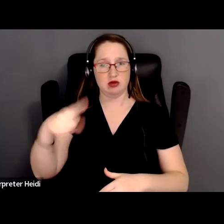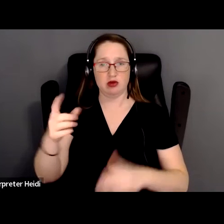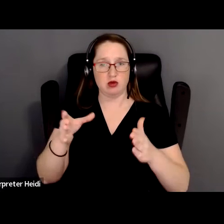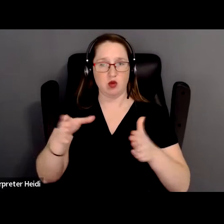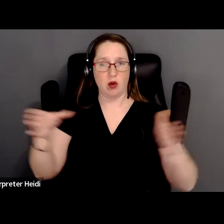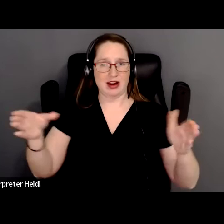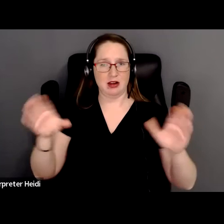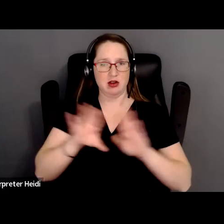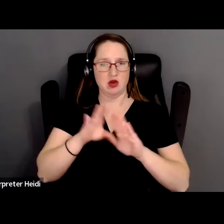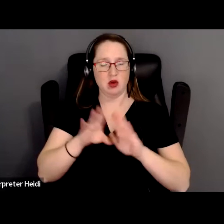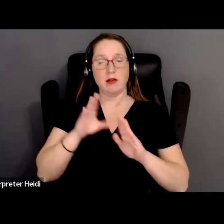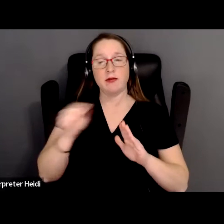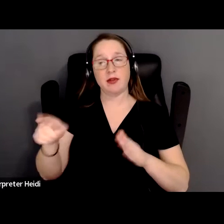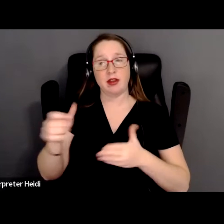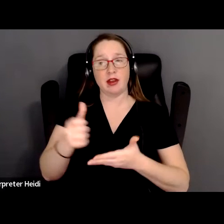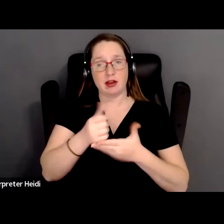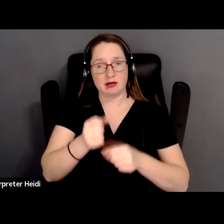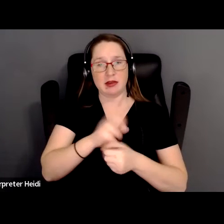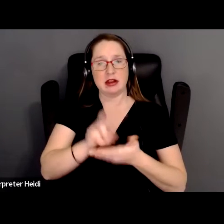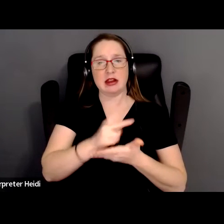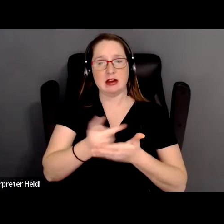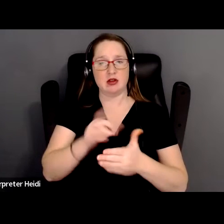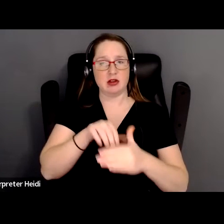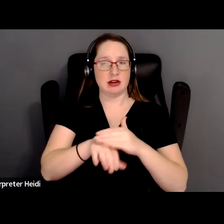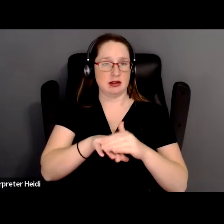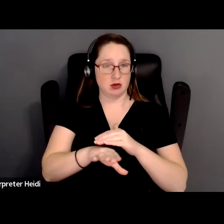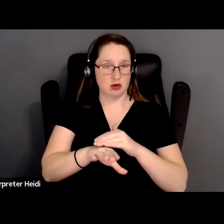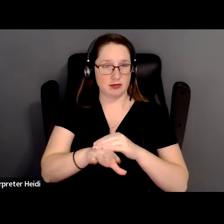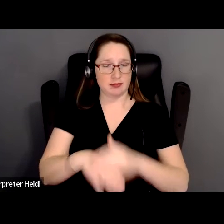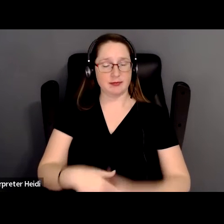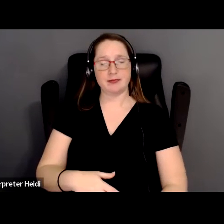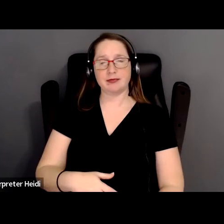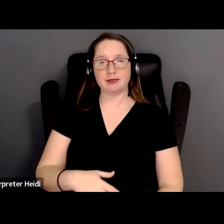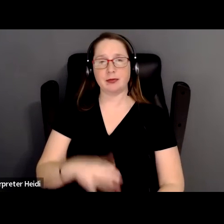and they helped make our kitchen accessible next slide piece.